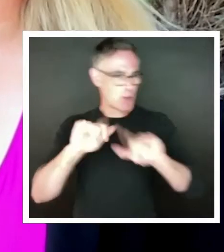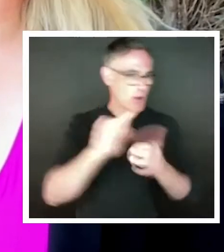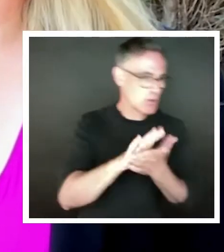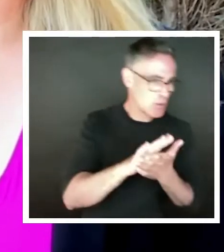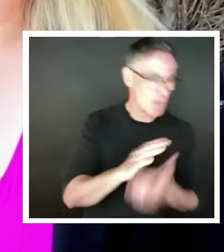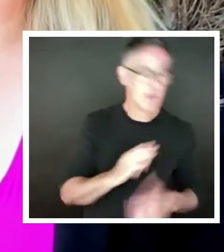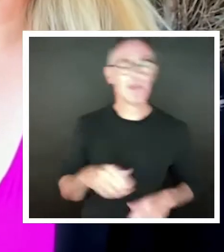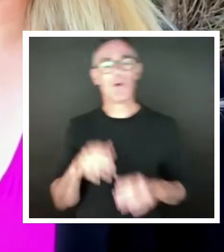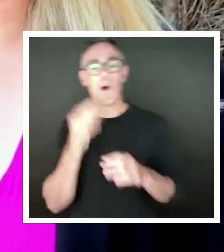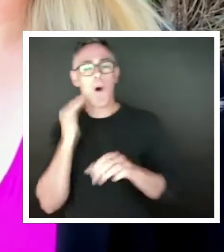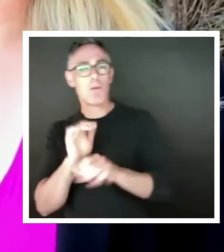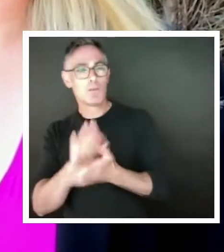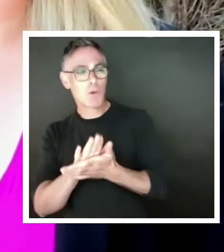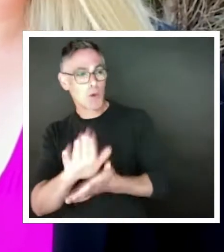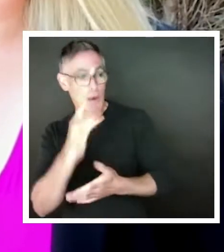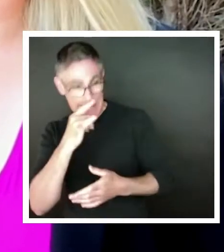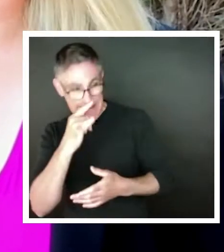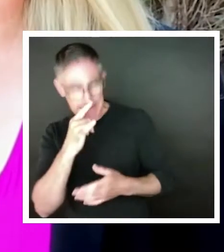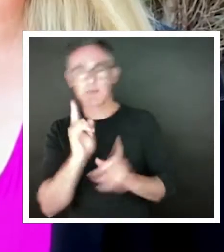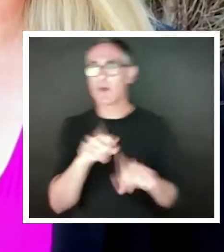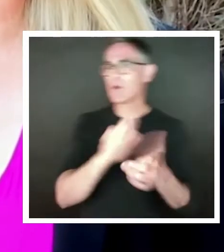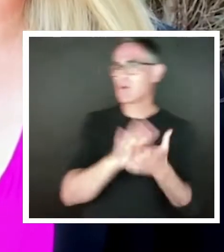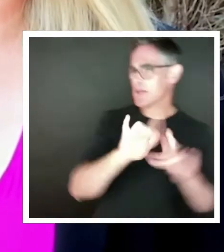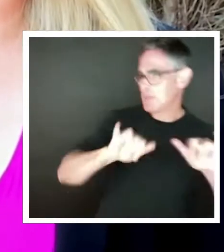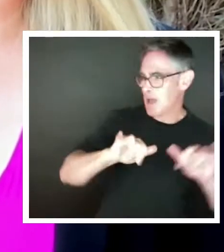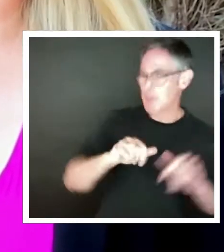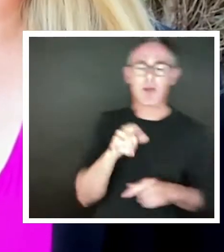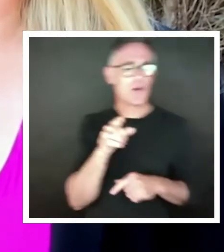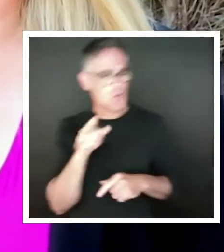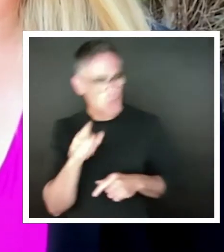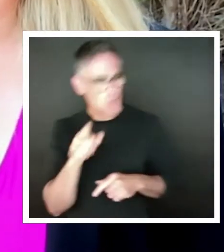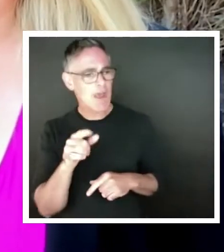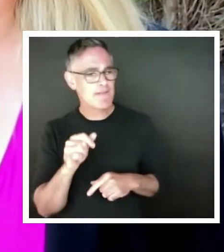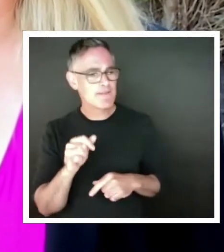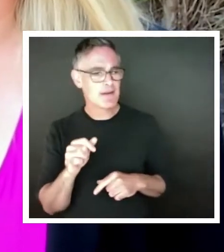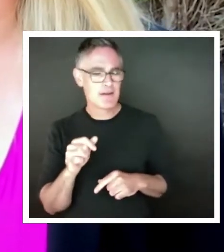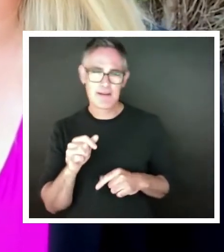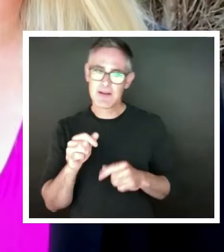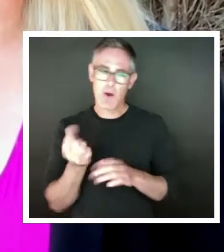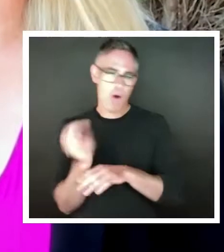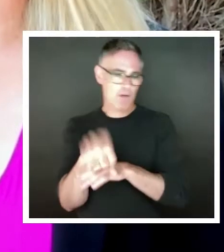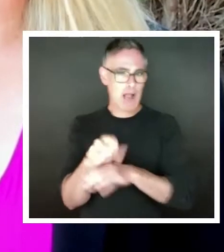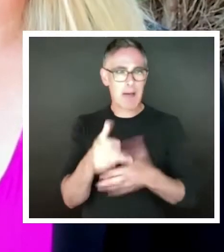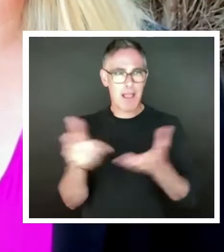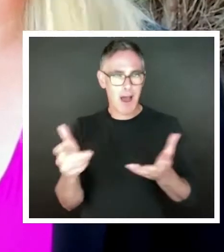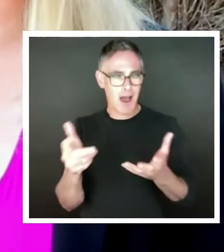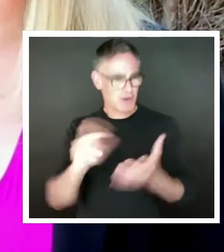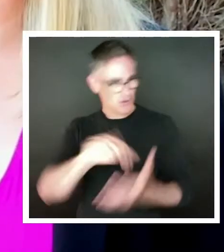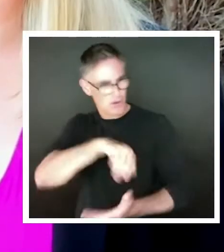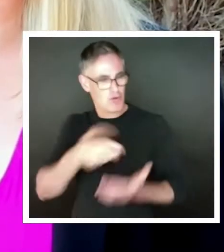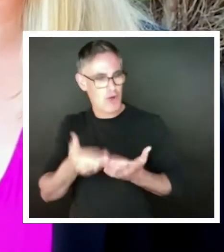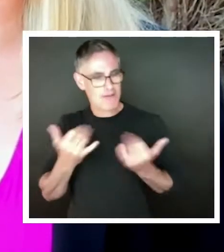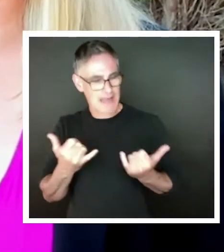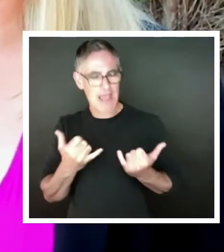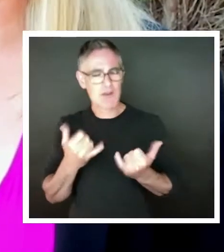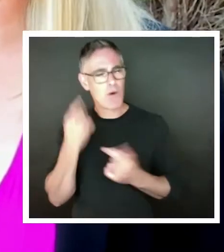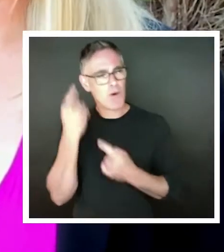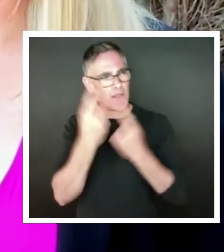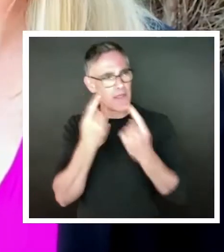You have overcome a lot to get here today. Take this opportunity to remember what you've overcome to arrive at this day.